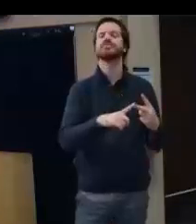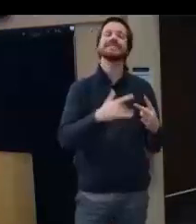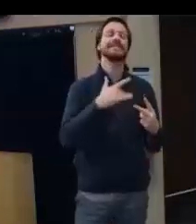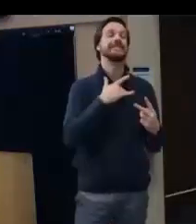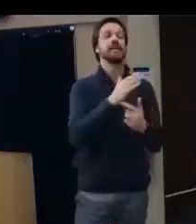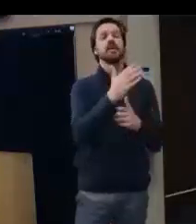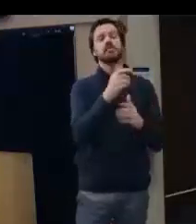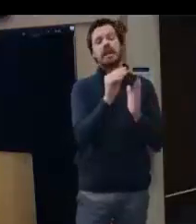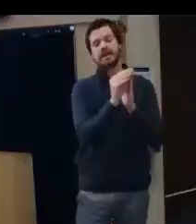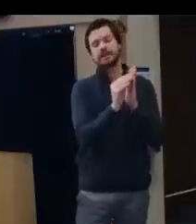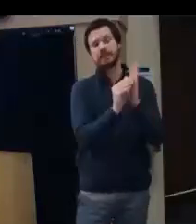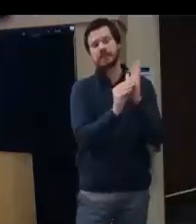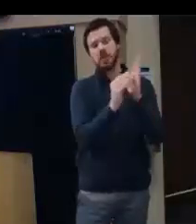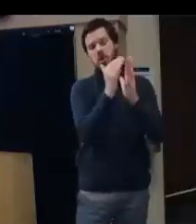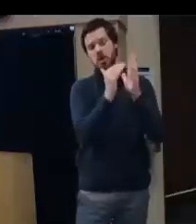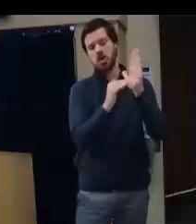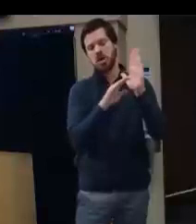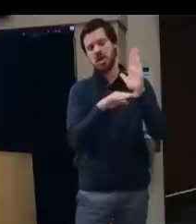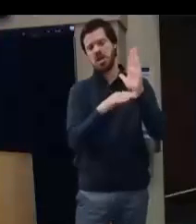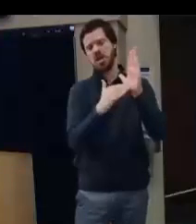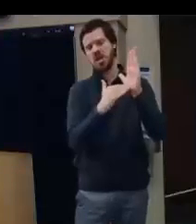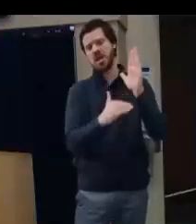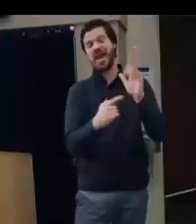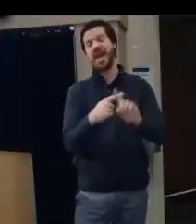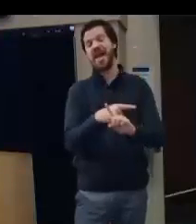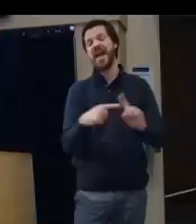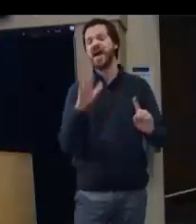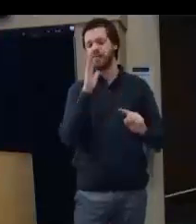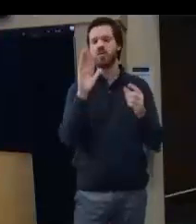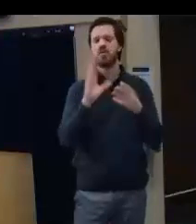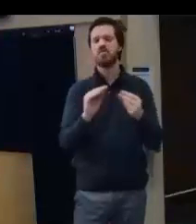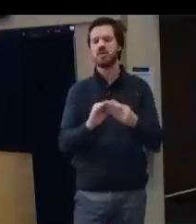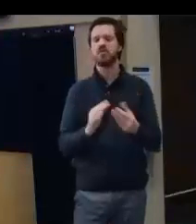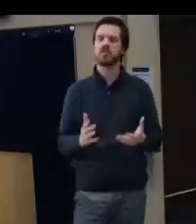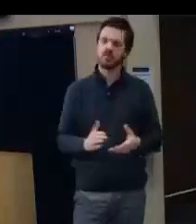of the intake assessment at least half of them will say something like you know in a nervous